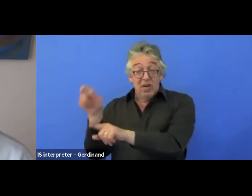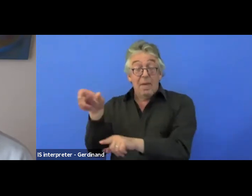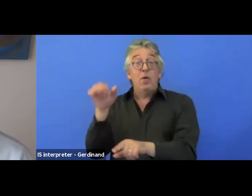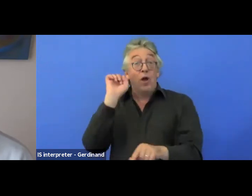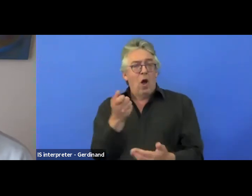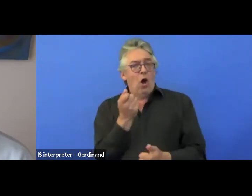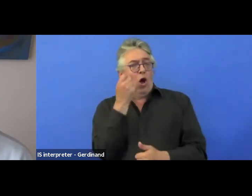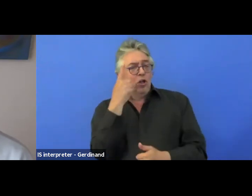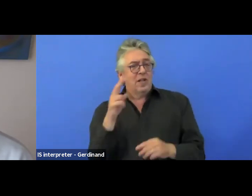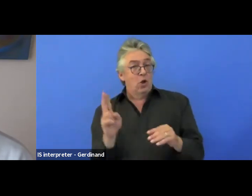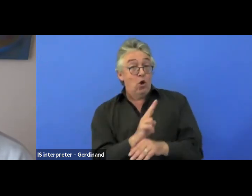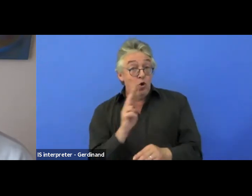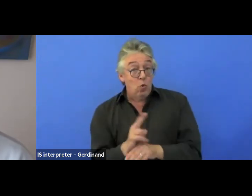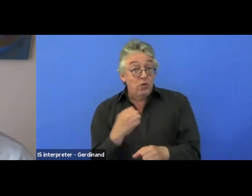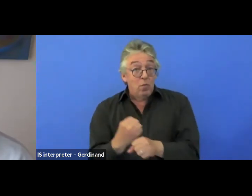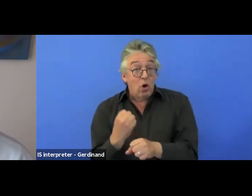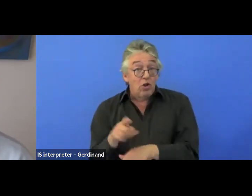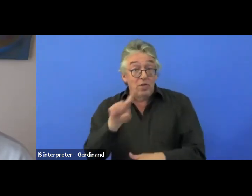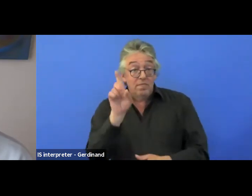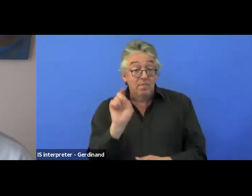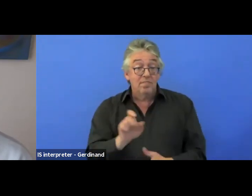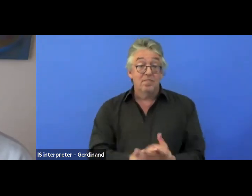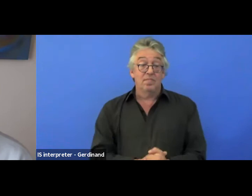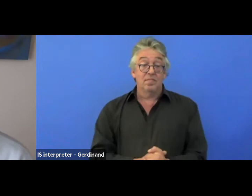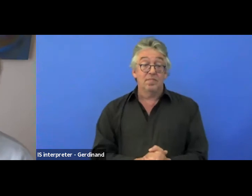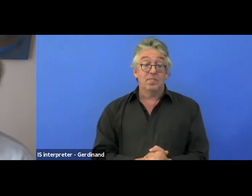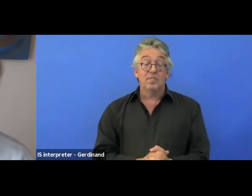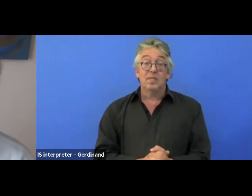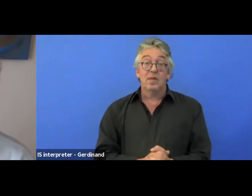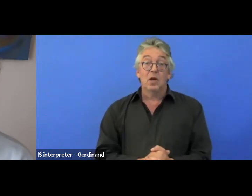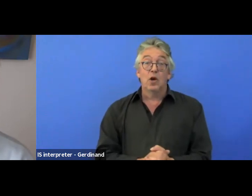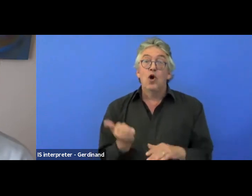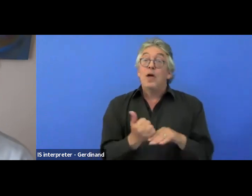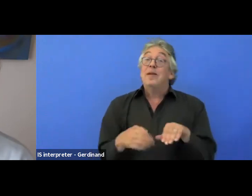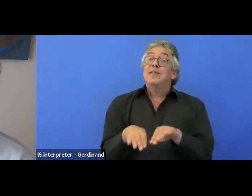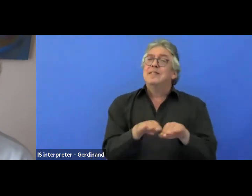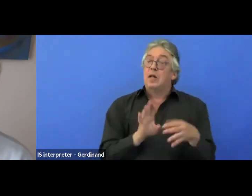Is the standard about design protocols, technical requirements or processes?